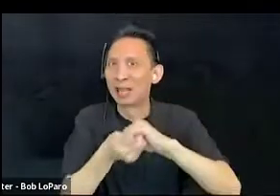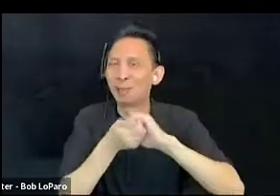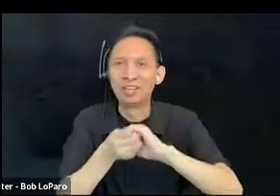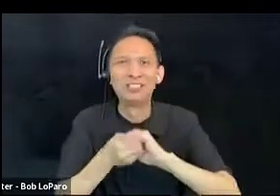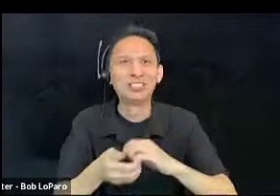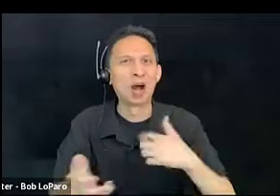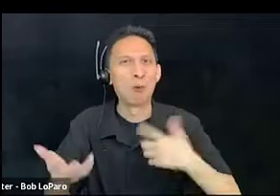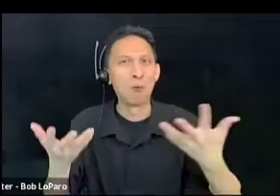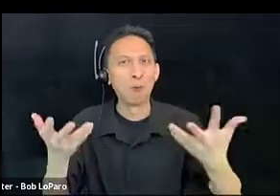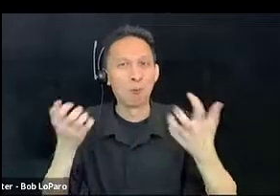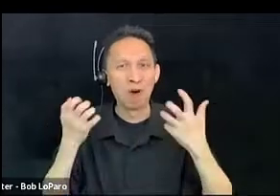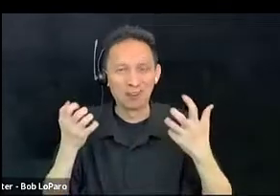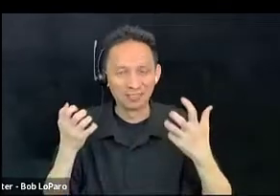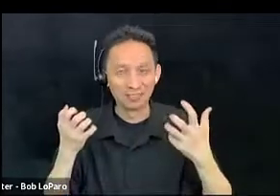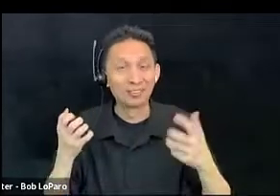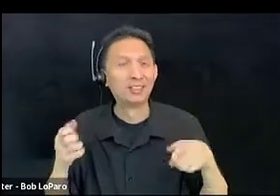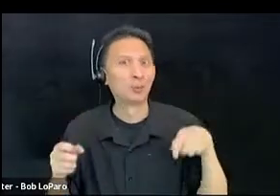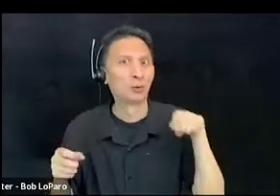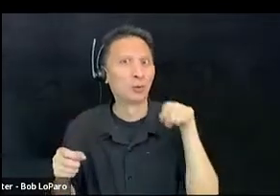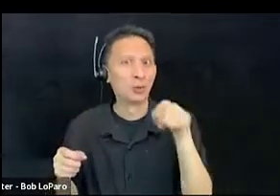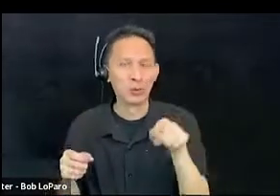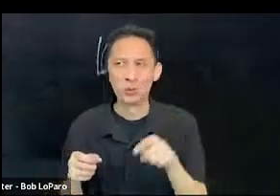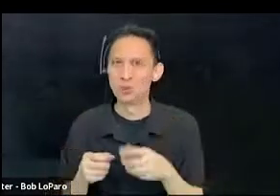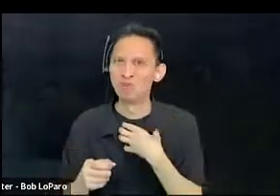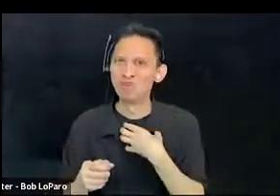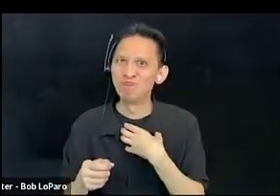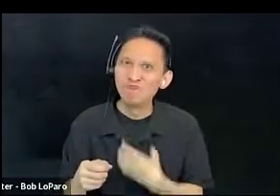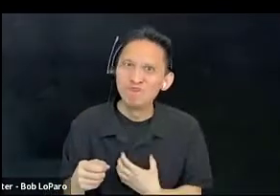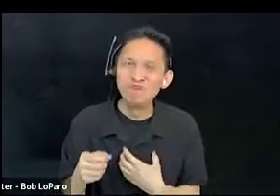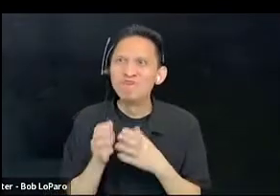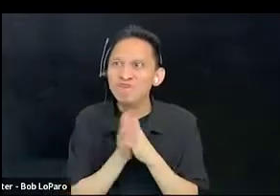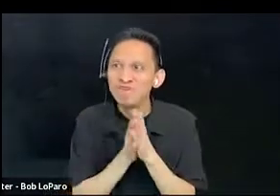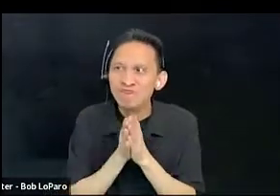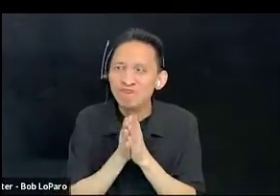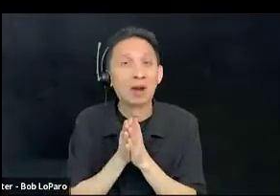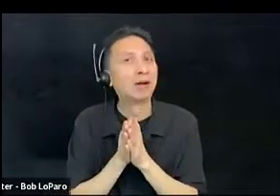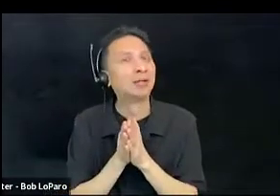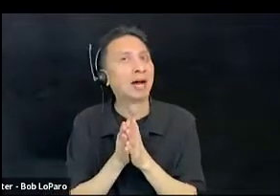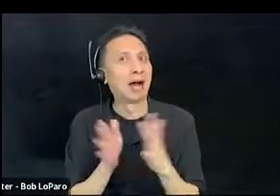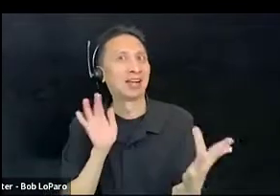or any other issues I bring up, just reach out and maybe we'll find something to collaborate on.